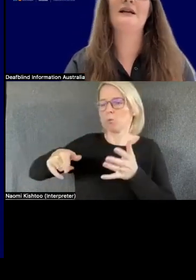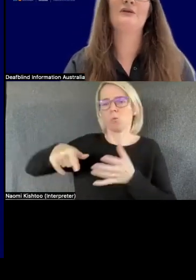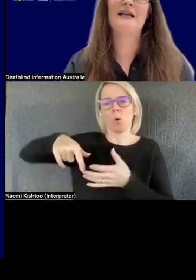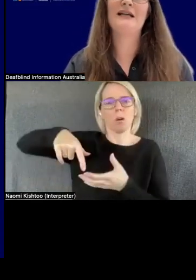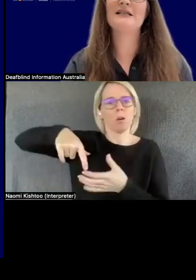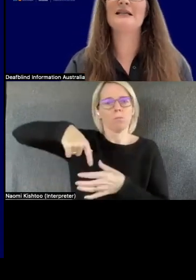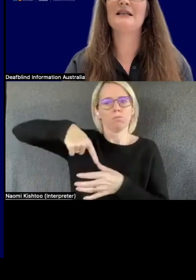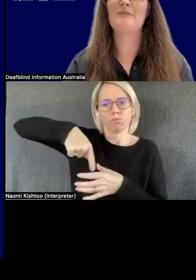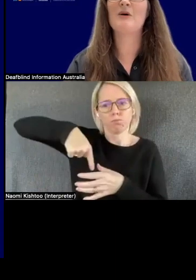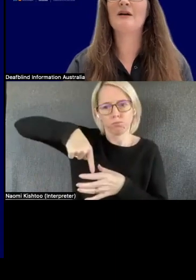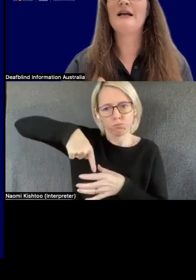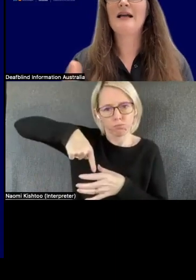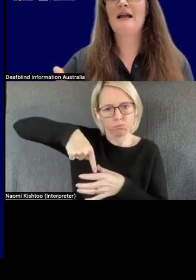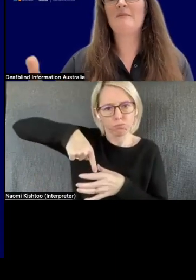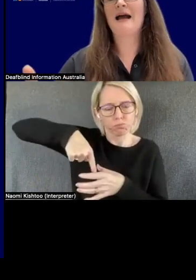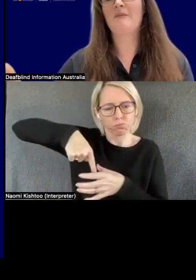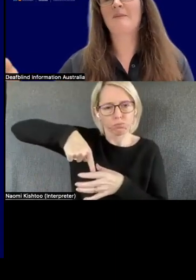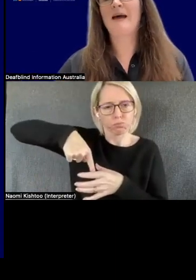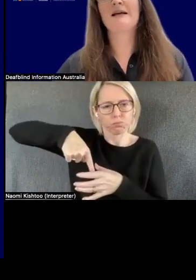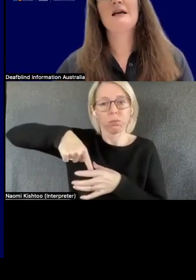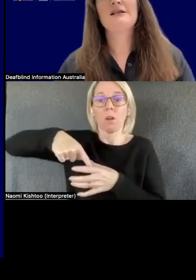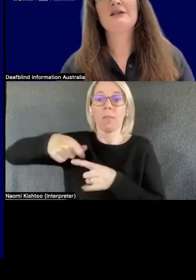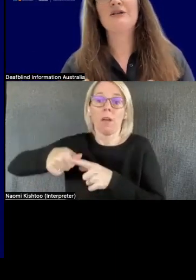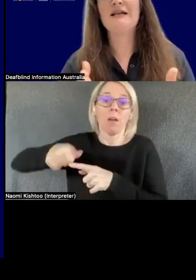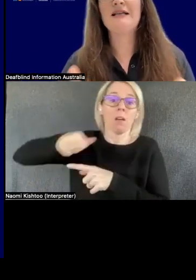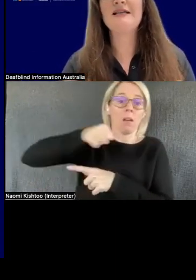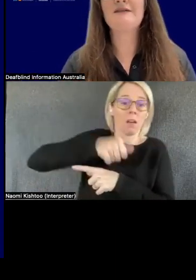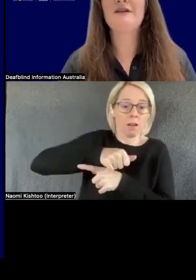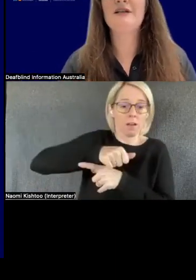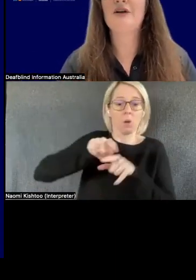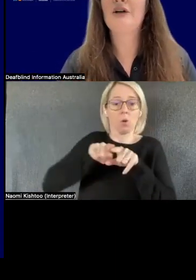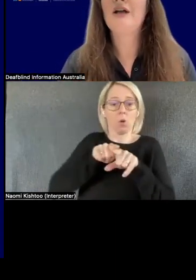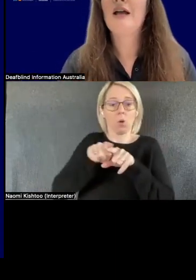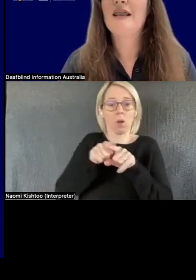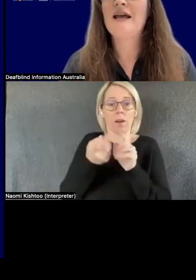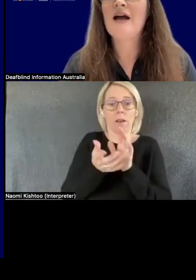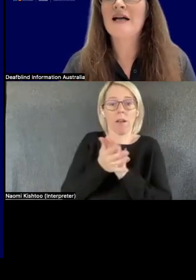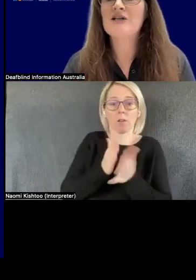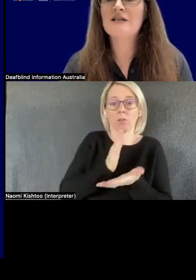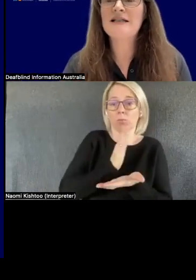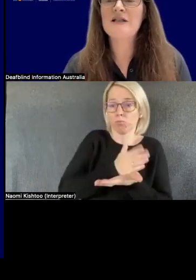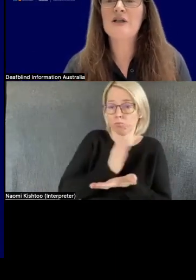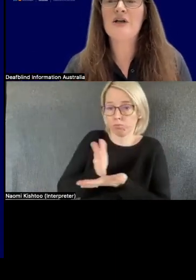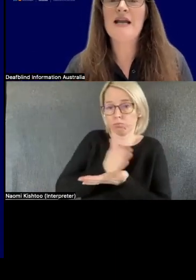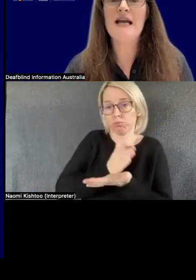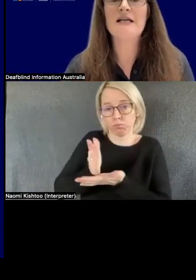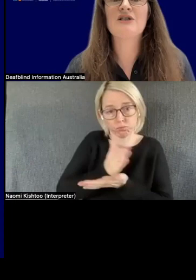the ingredients in the pot, and back by back. So, in this video, they are actually learning